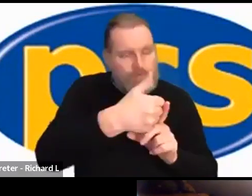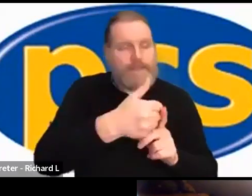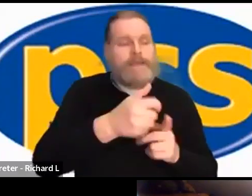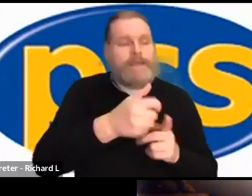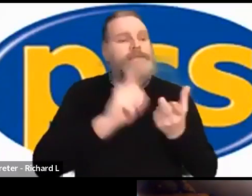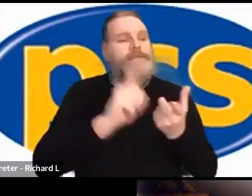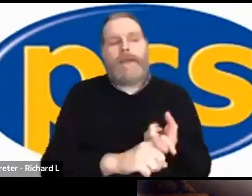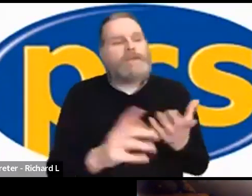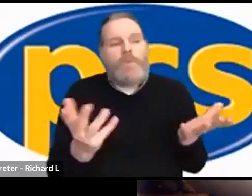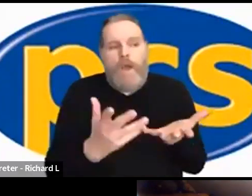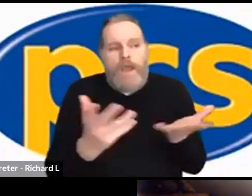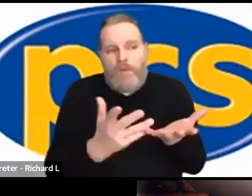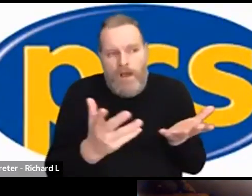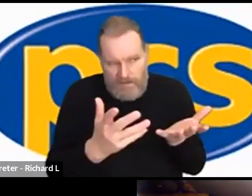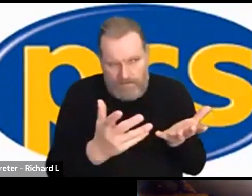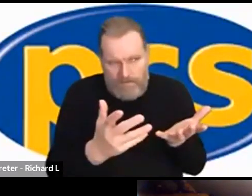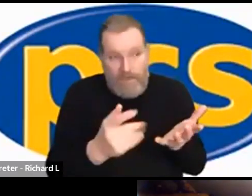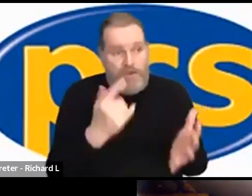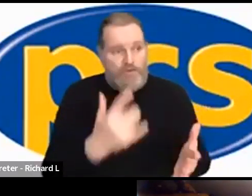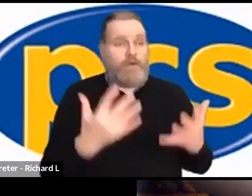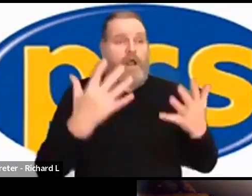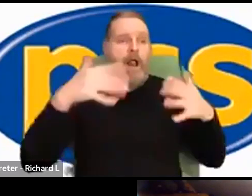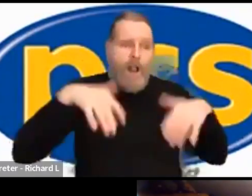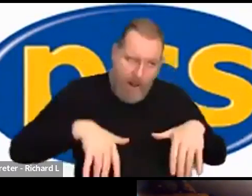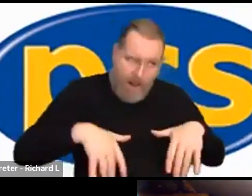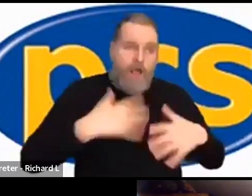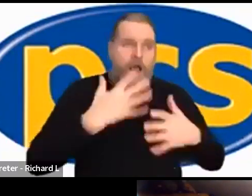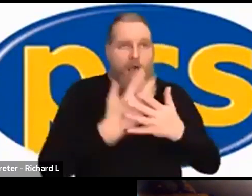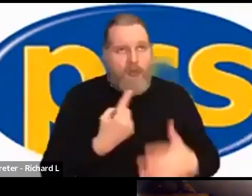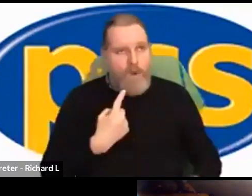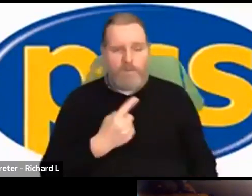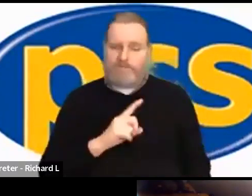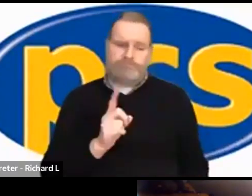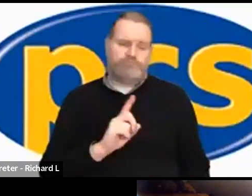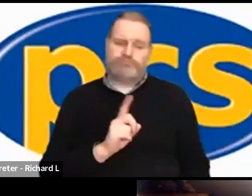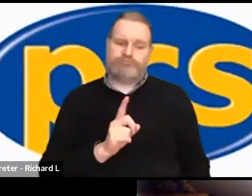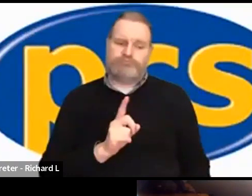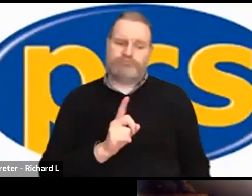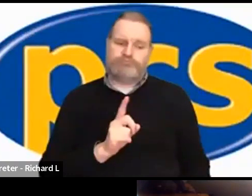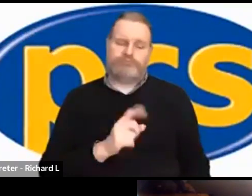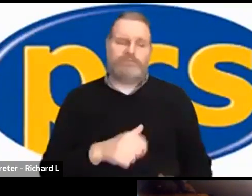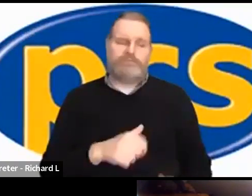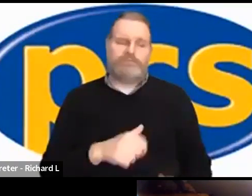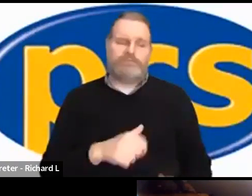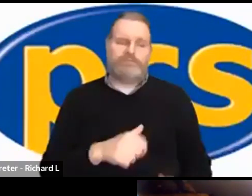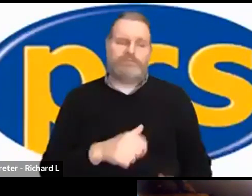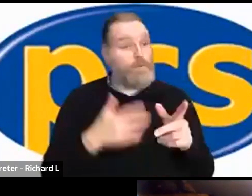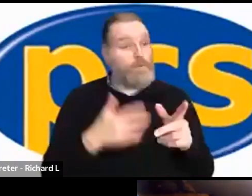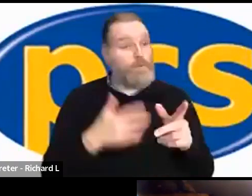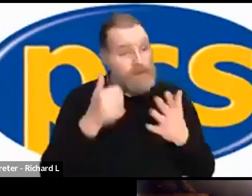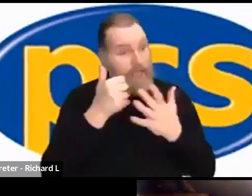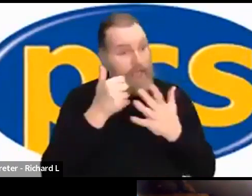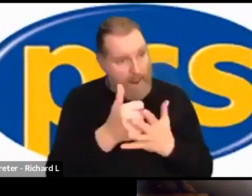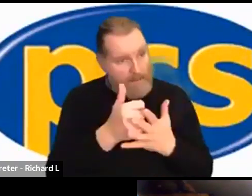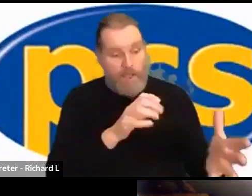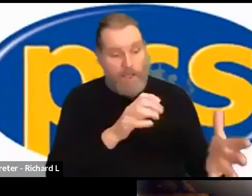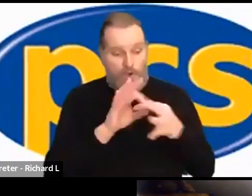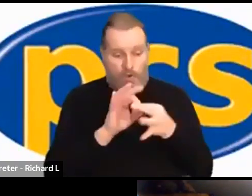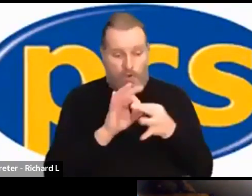Executive Committee Executive Committee to where you work or are you u work, or a unions full-time officer. So you're not alone. the key point. And just coming up point, and just come and ask, and somebody will come and